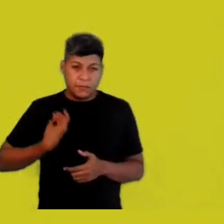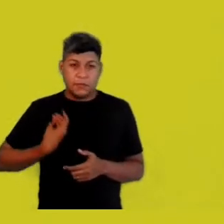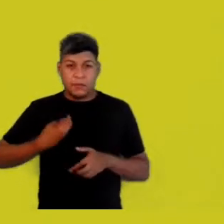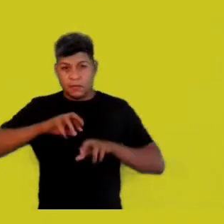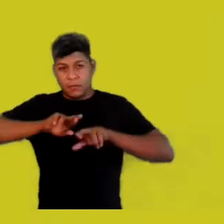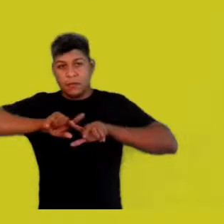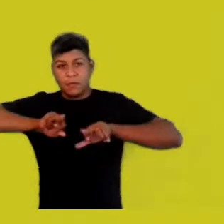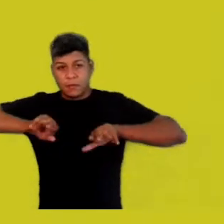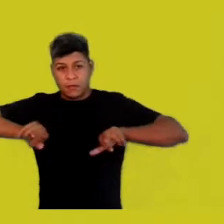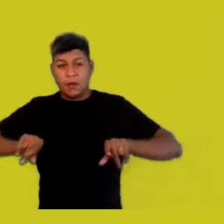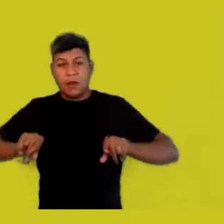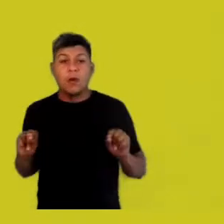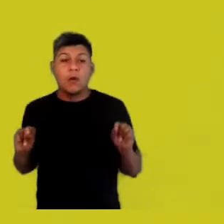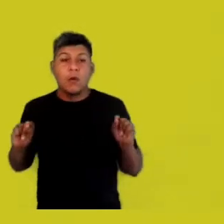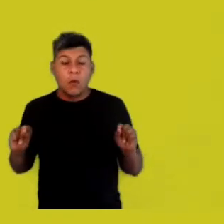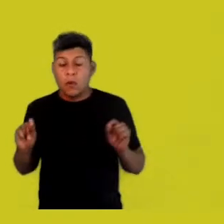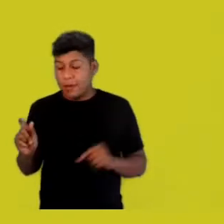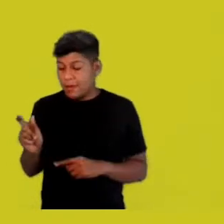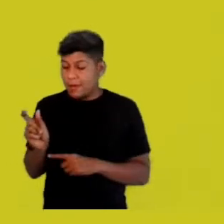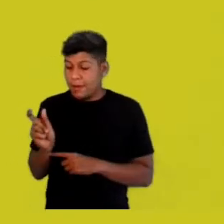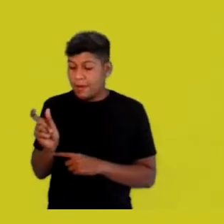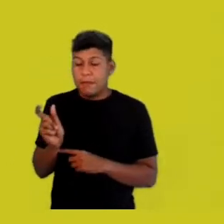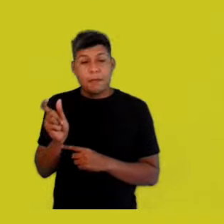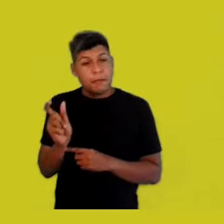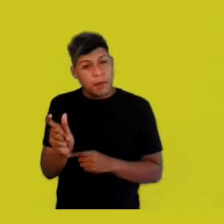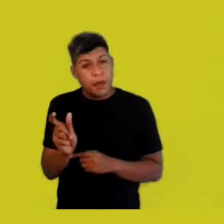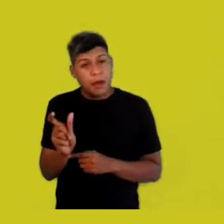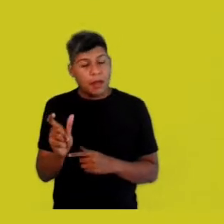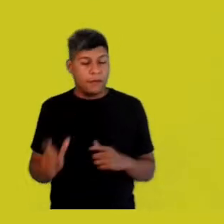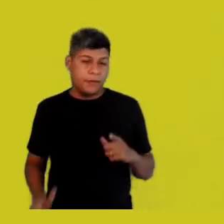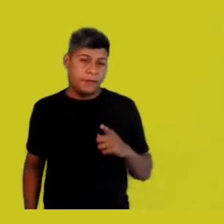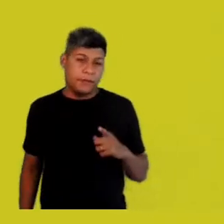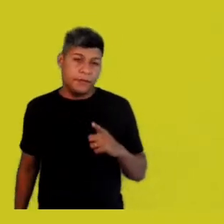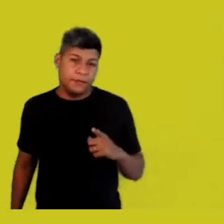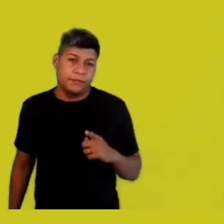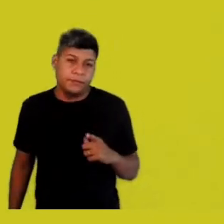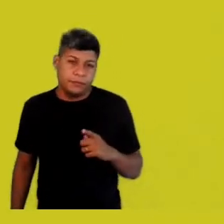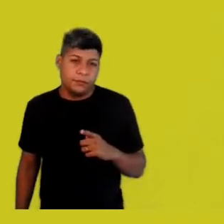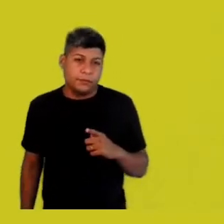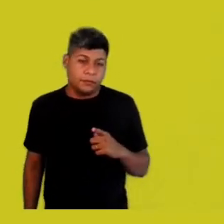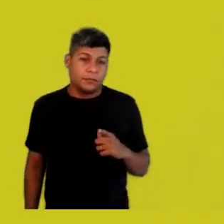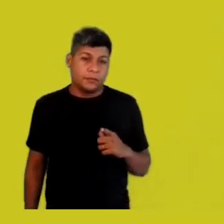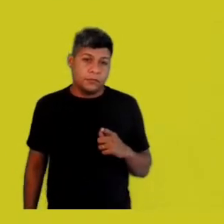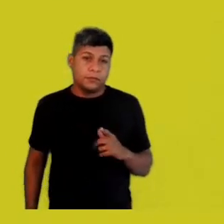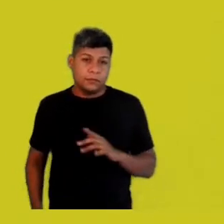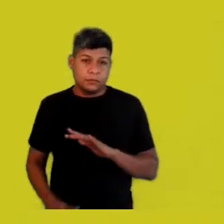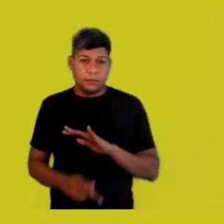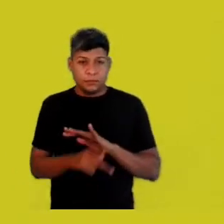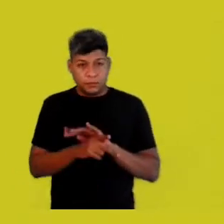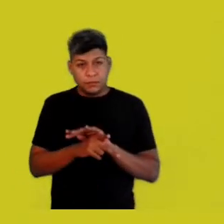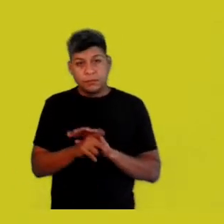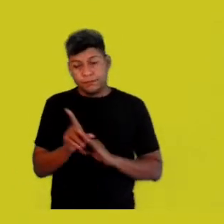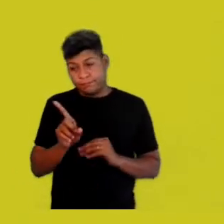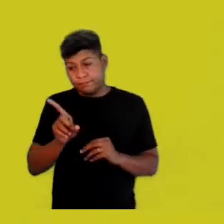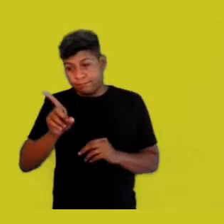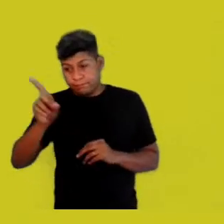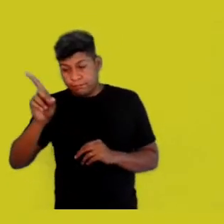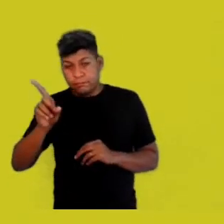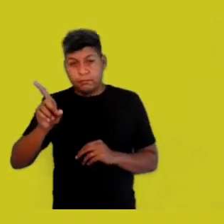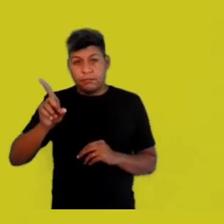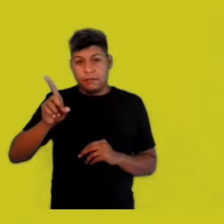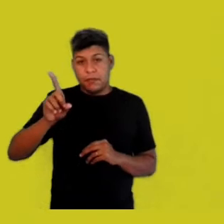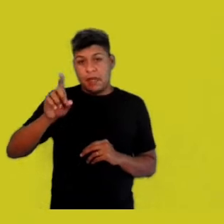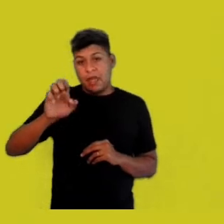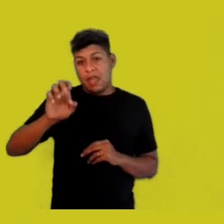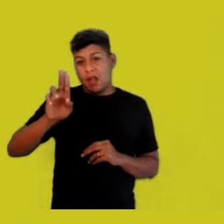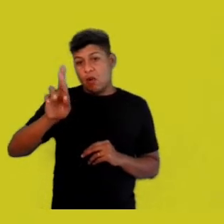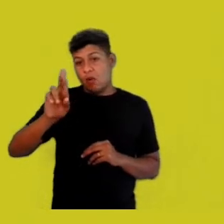that this word assumes in the West, more specifically in the Euro-West,